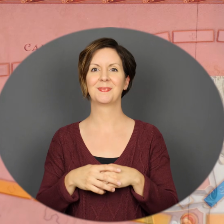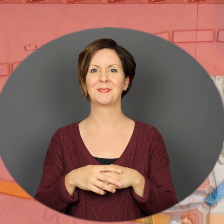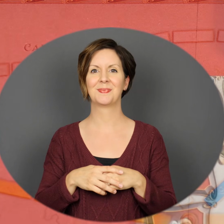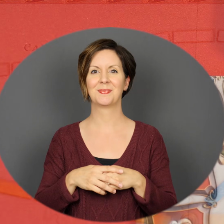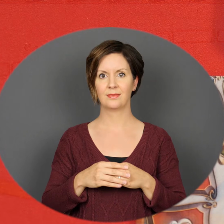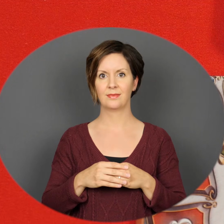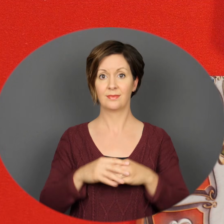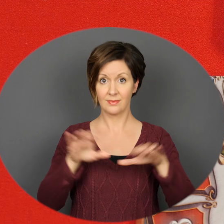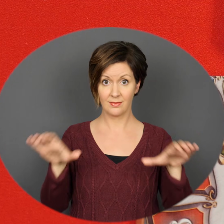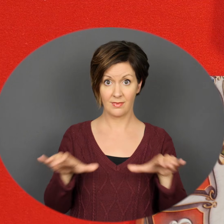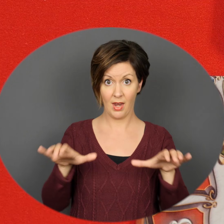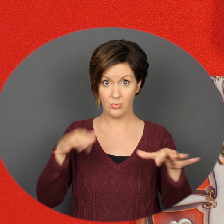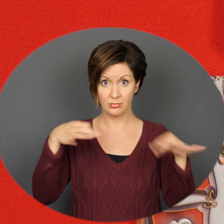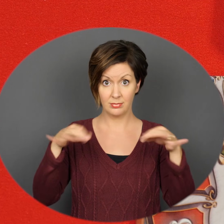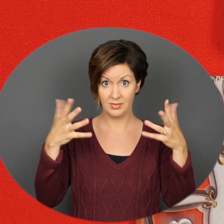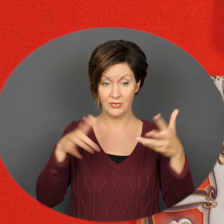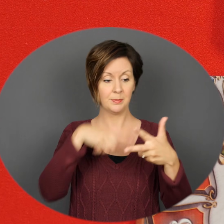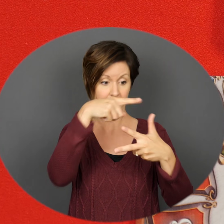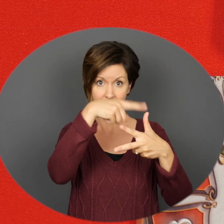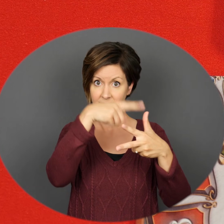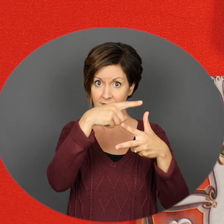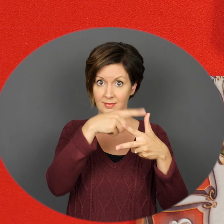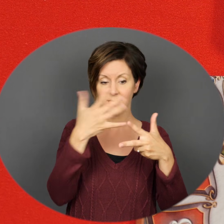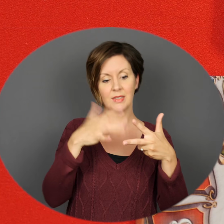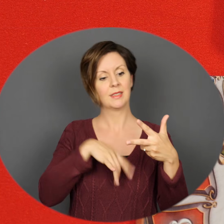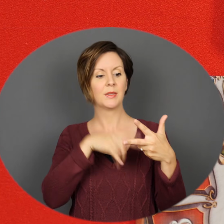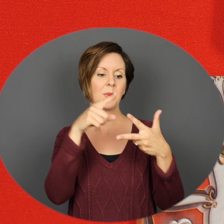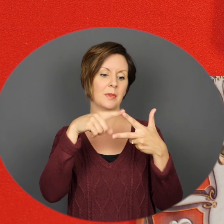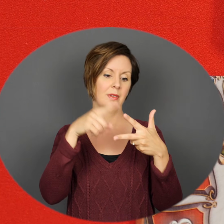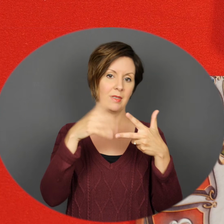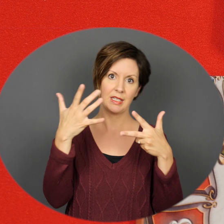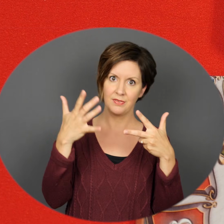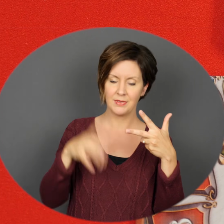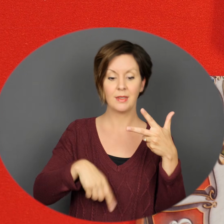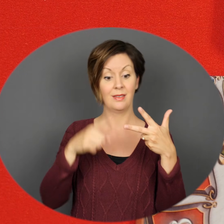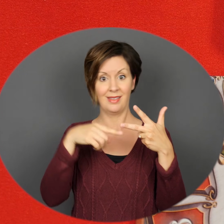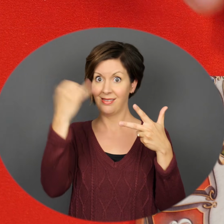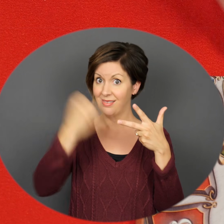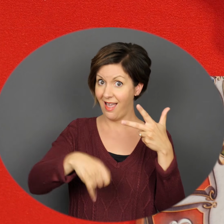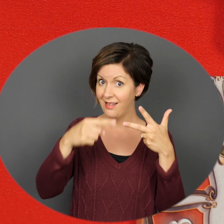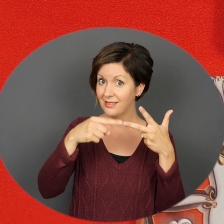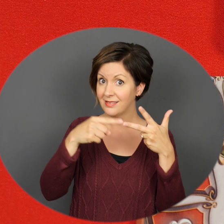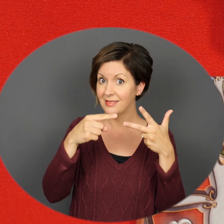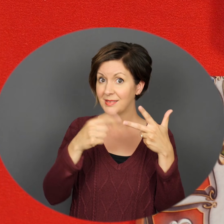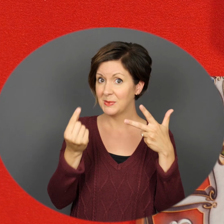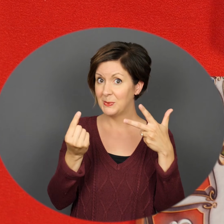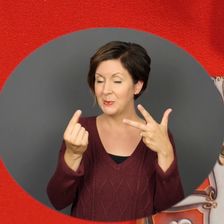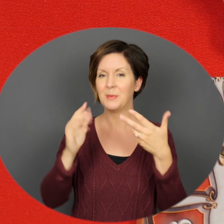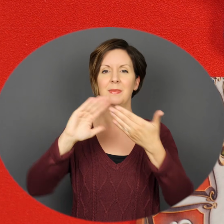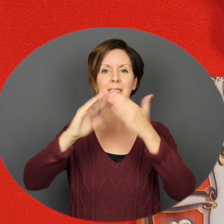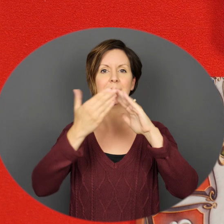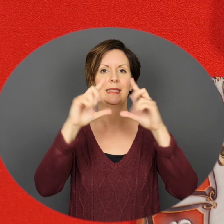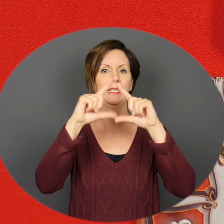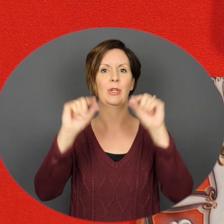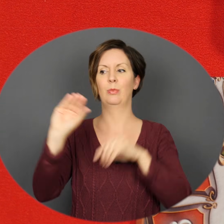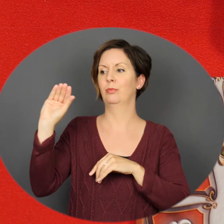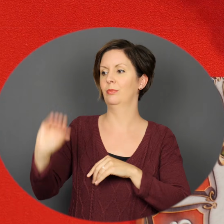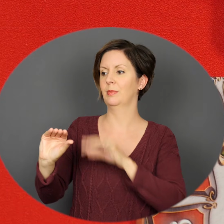So for your turn instead of drawing new train cars or claiming a route, you may draw three cards from the top of this destination deck.